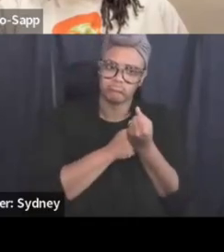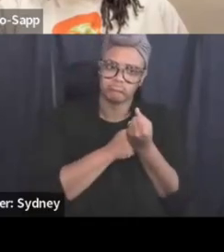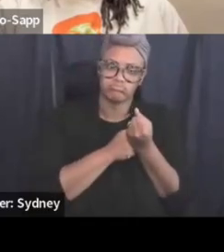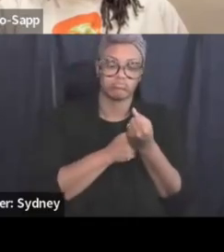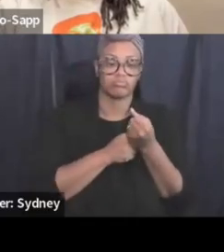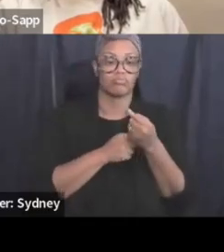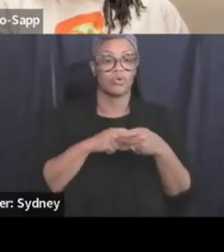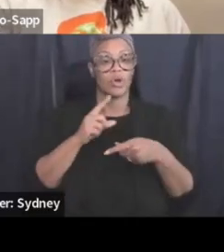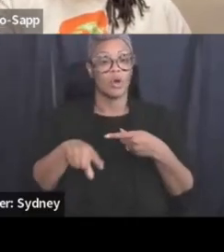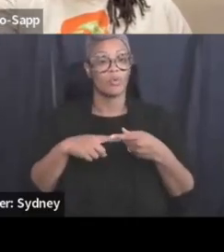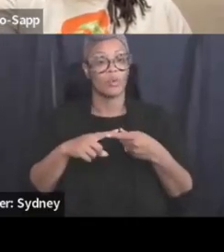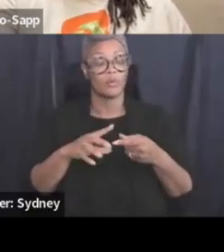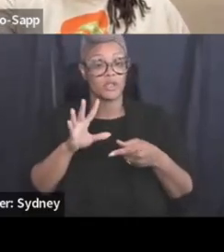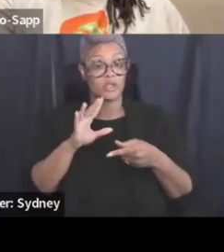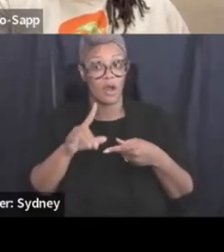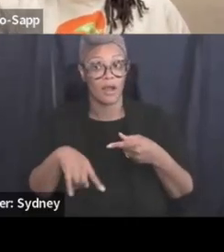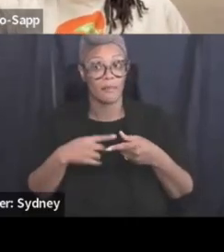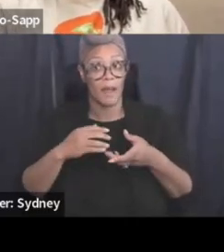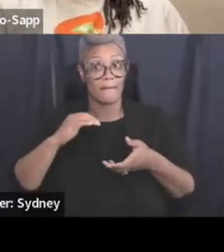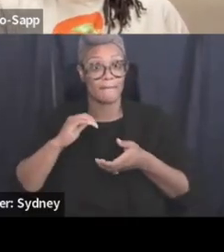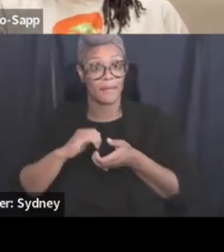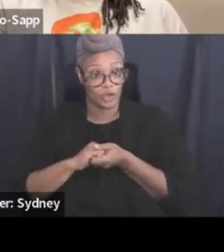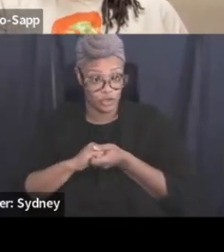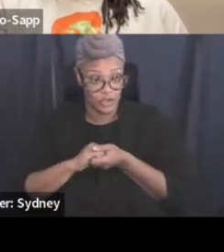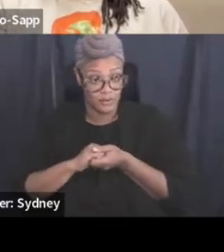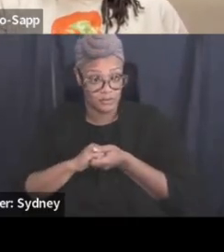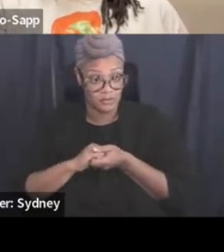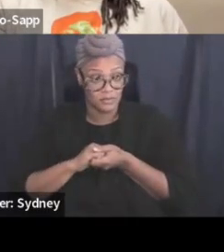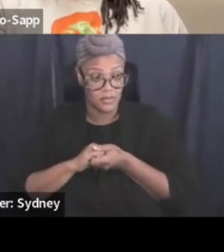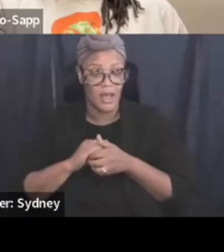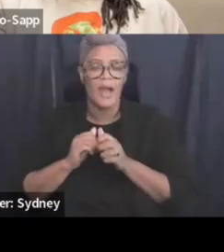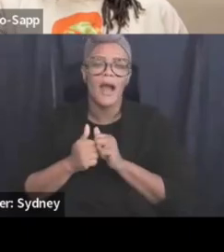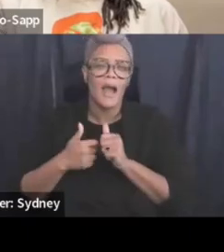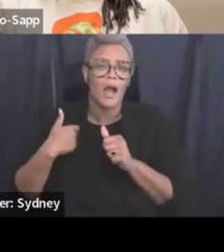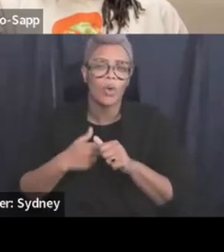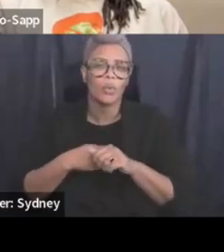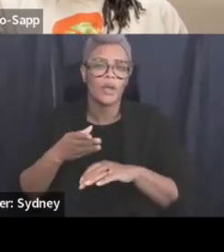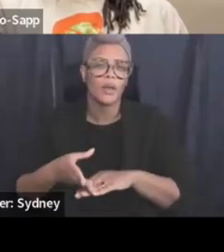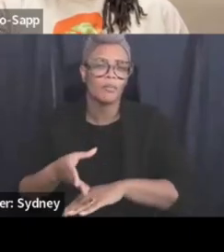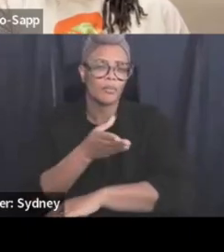about these partnerships um the ways that we can improve our relationships with black families.